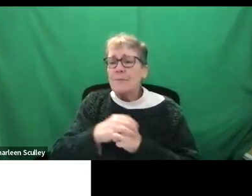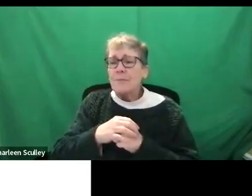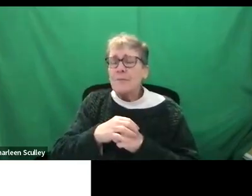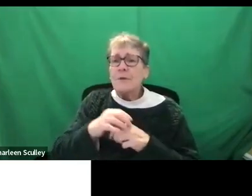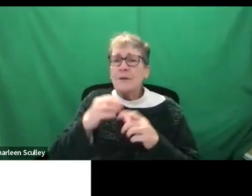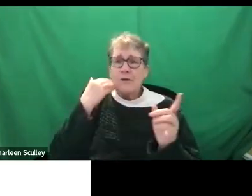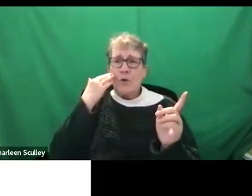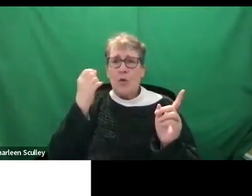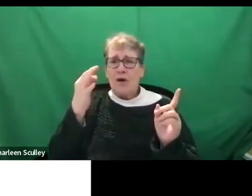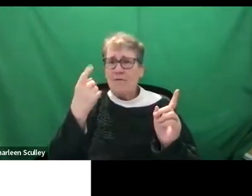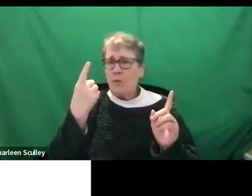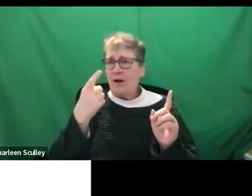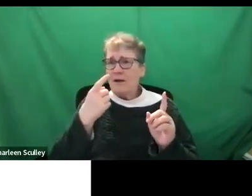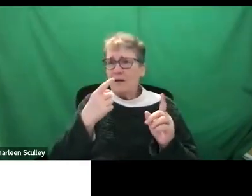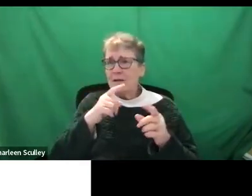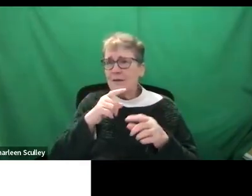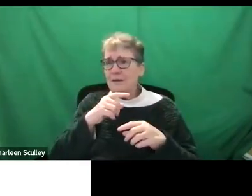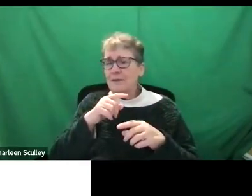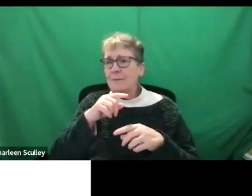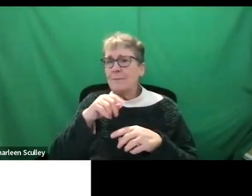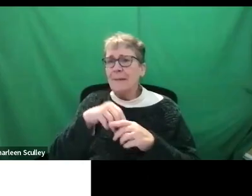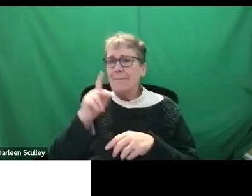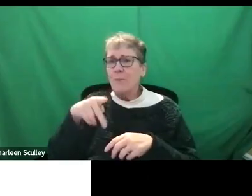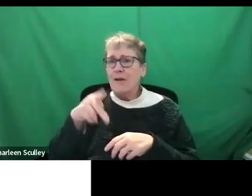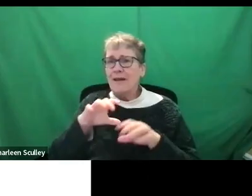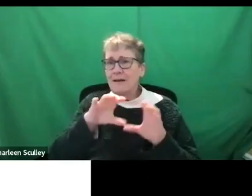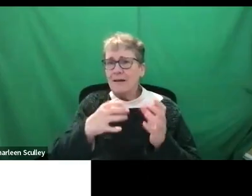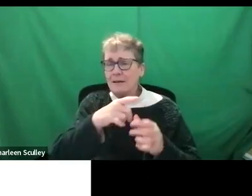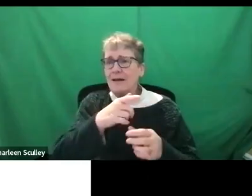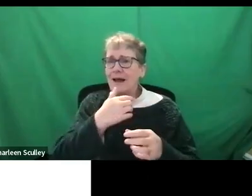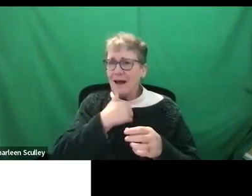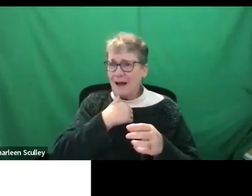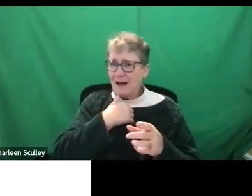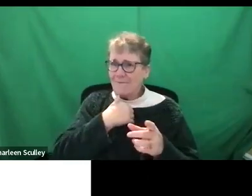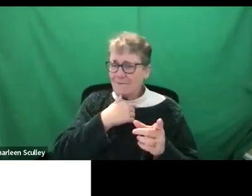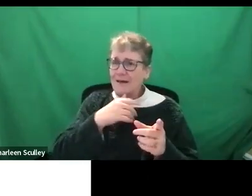So, parent support circles are very successful, and ASL family learning resources, as well.